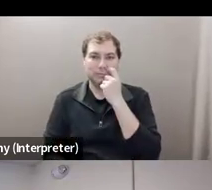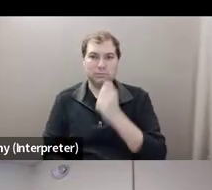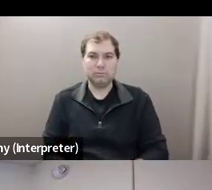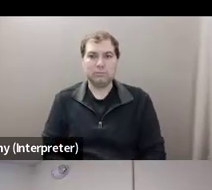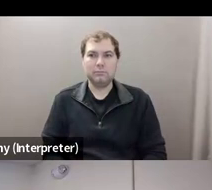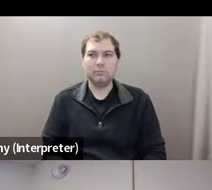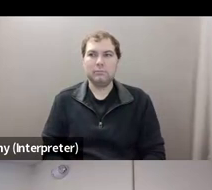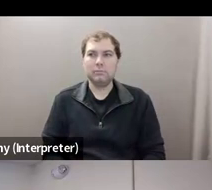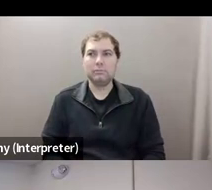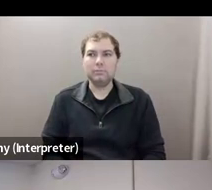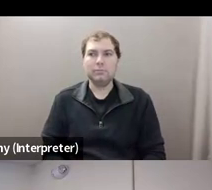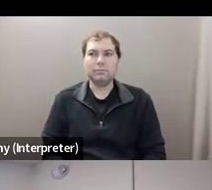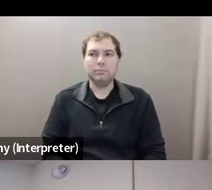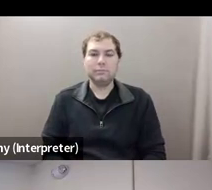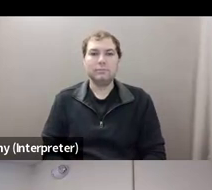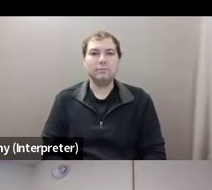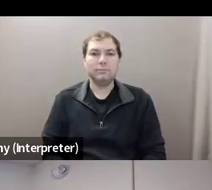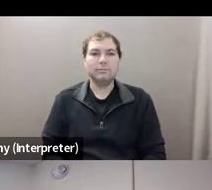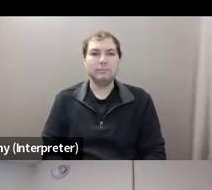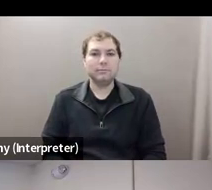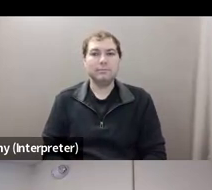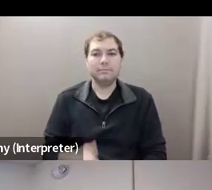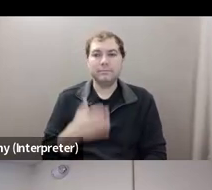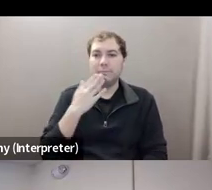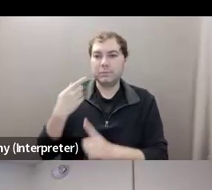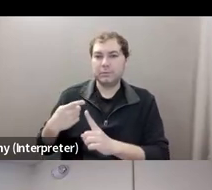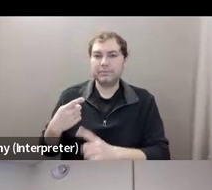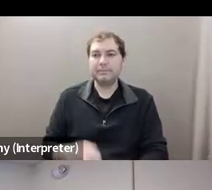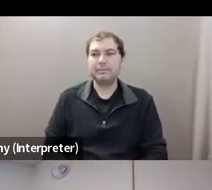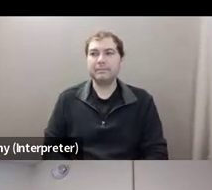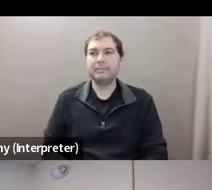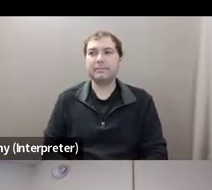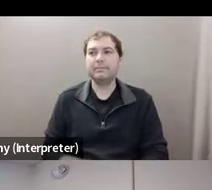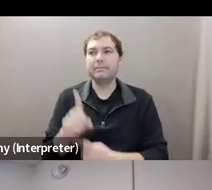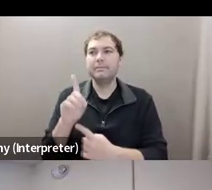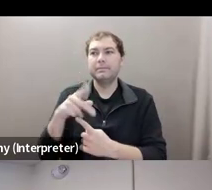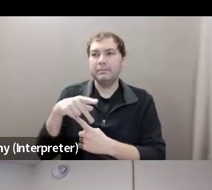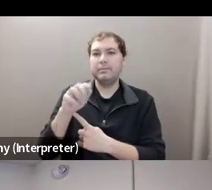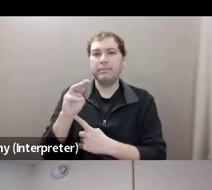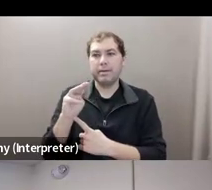Adam w/APRIL: Yeah, very good point, Don. Adam w/APRIL: Thank you. Adam w/APRIL: Pam Davies. I see your hand is up as well.